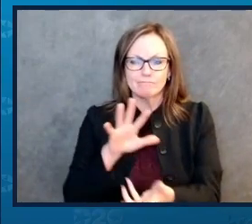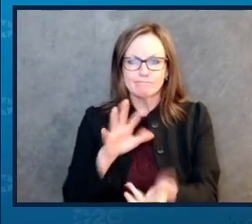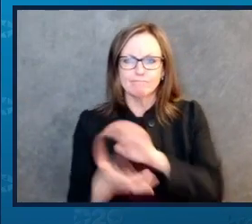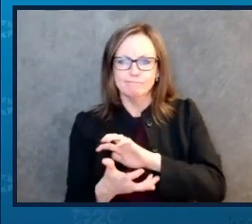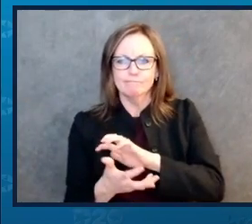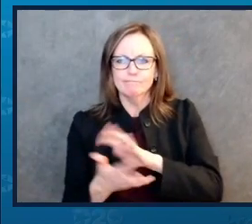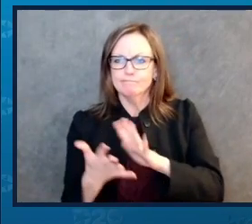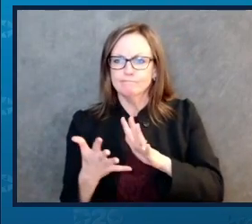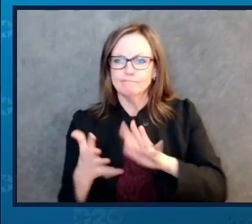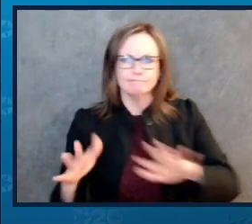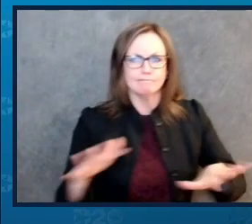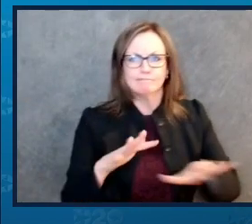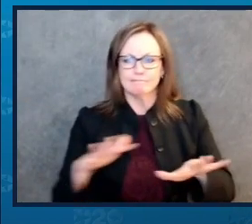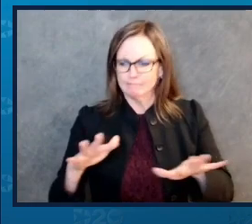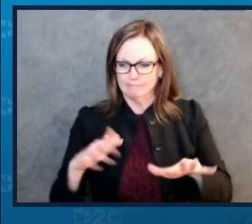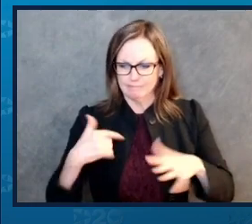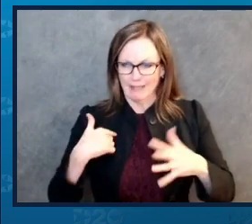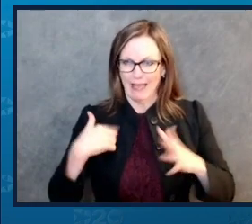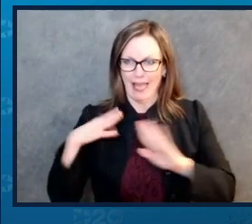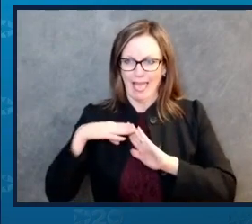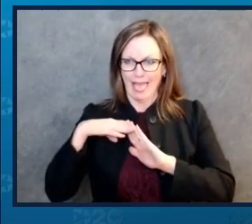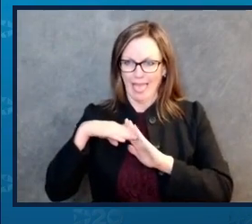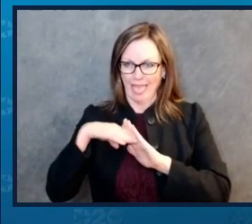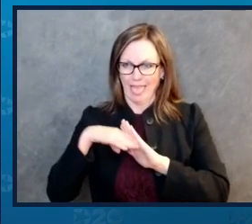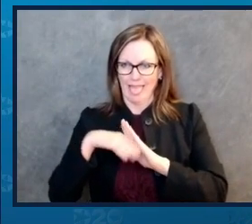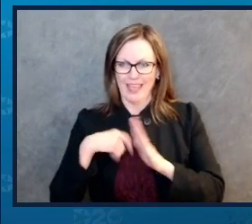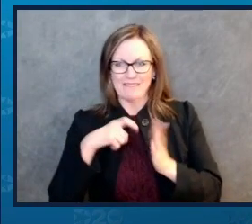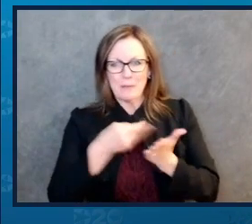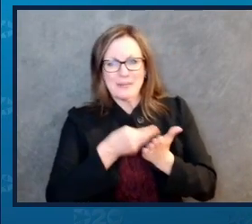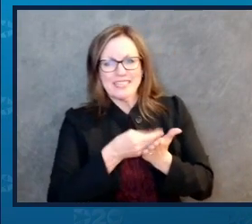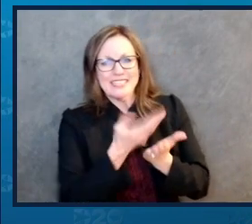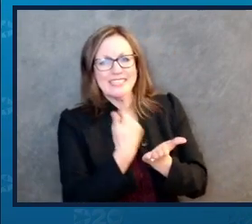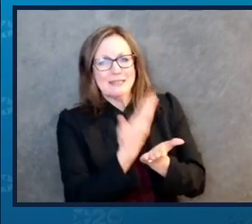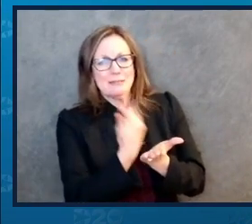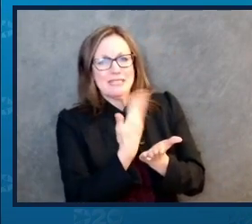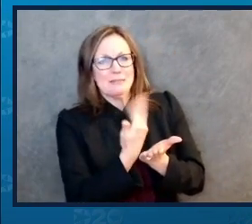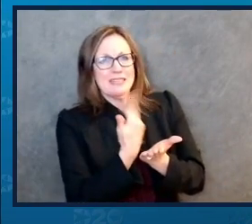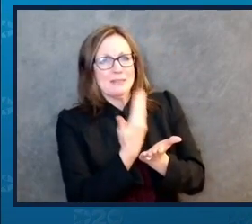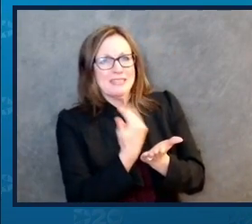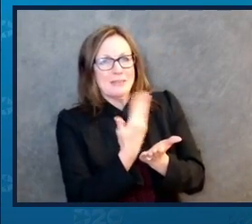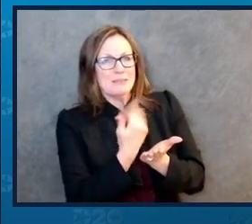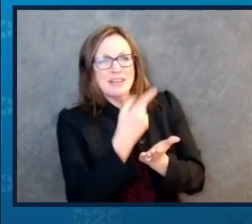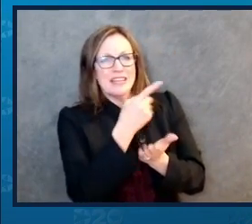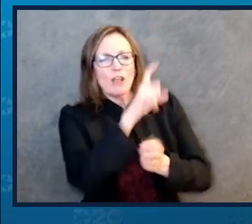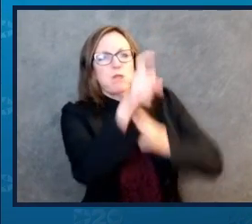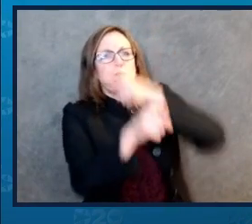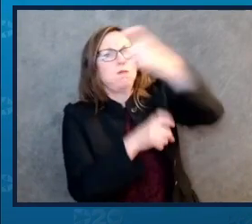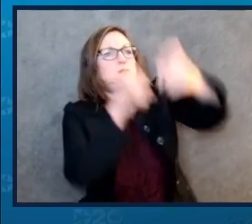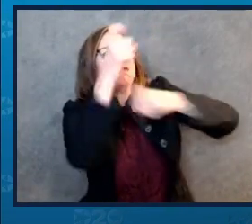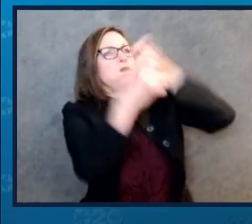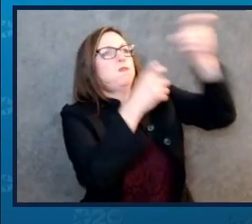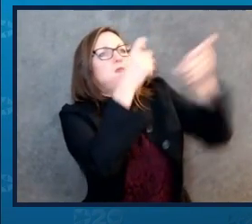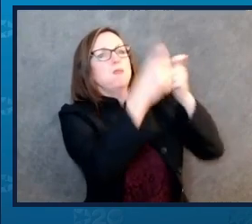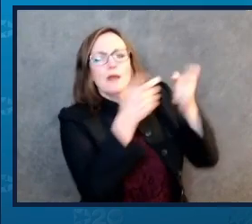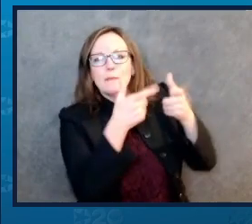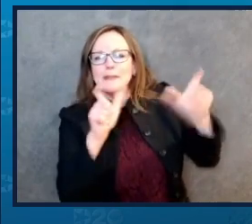BIGGER BUSINESSES. THE MILLION DOLLAR BUSINESSES WHO GET THE BAILOUT. AND A SMALL BUSINESS LIKE MYSELF